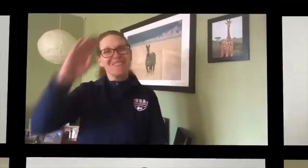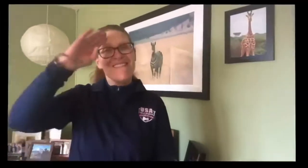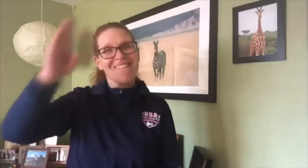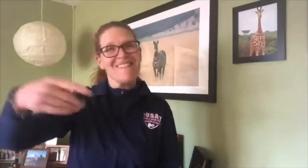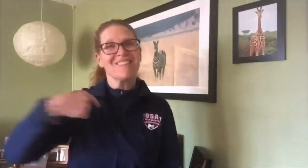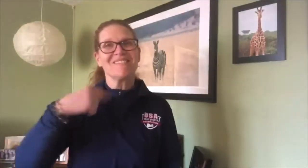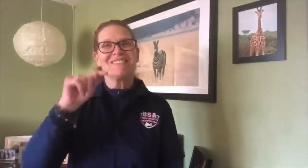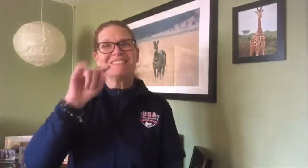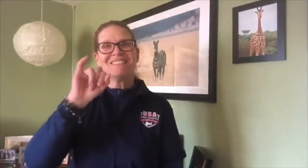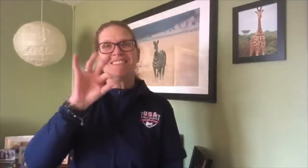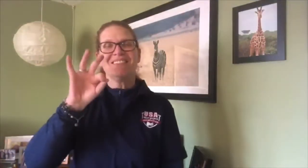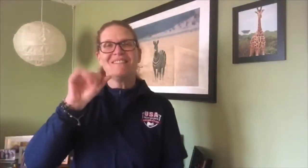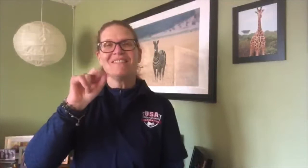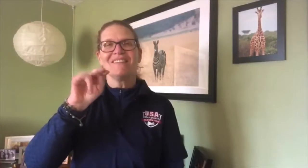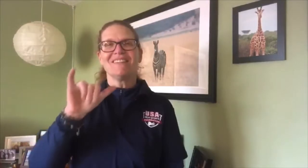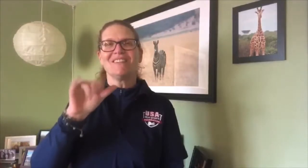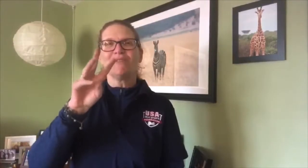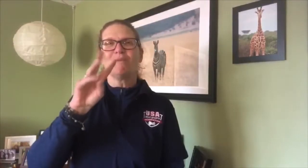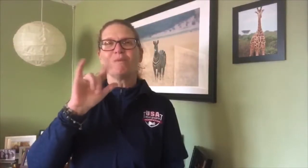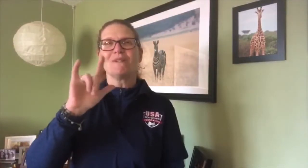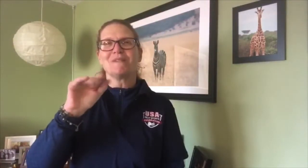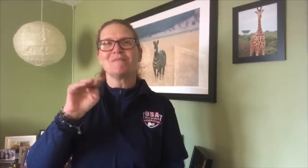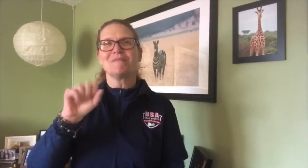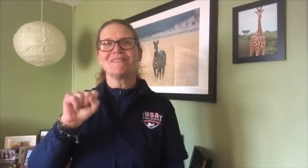Hi! I'm Tiffany WIlliams.